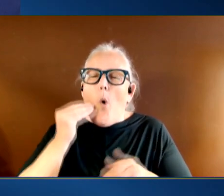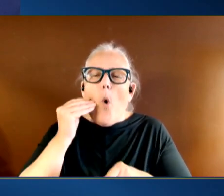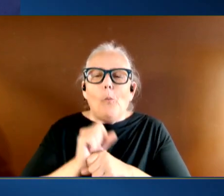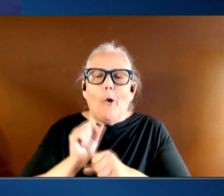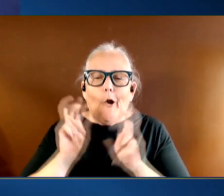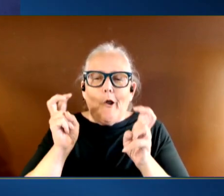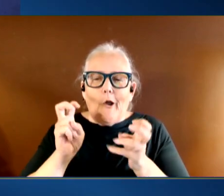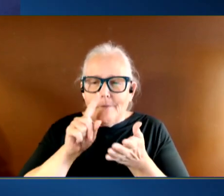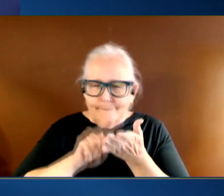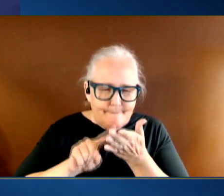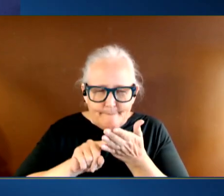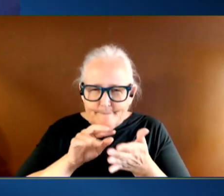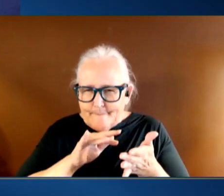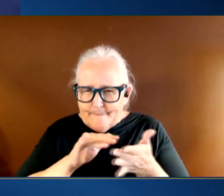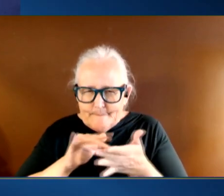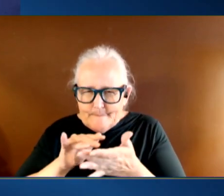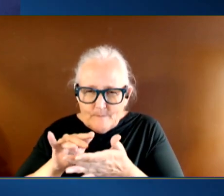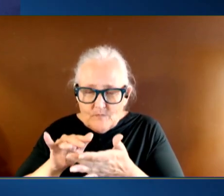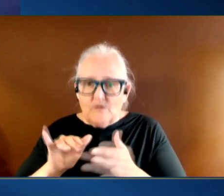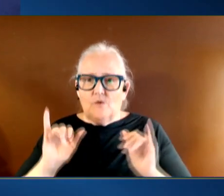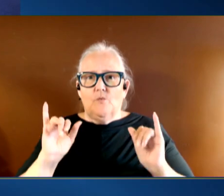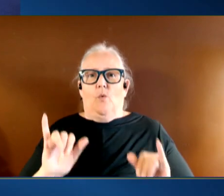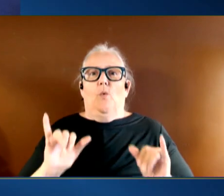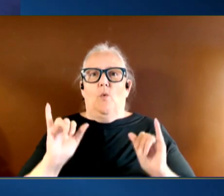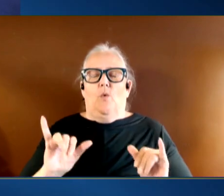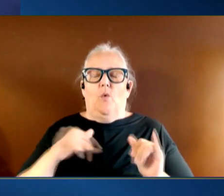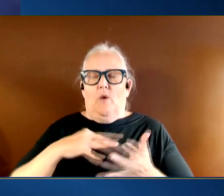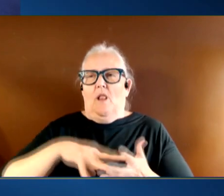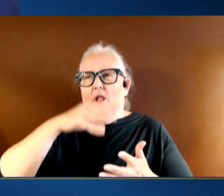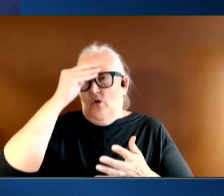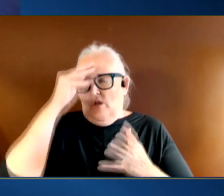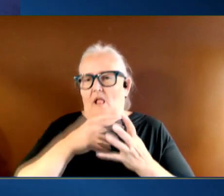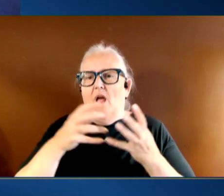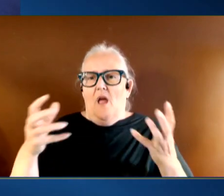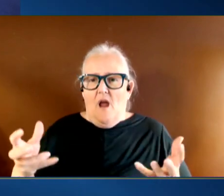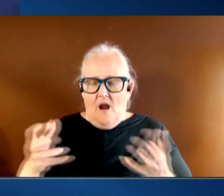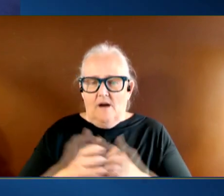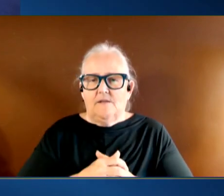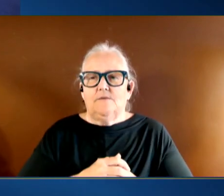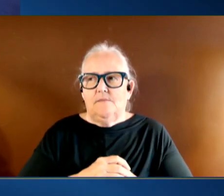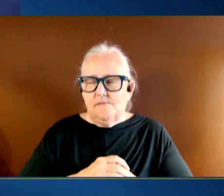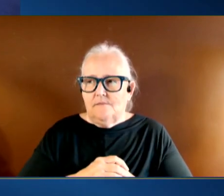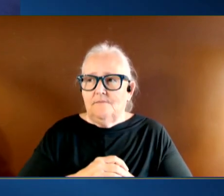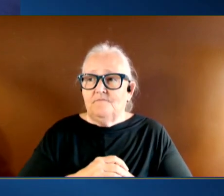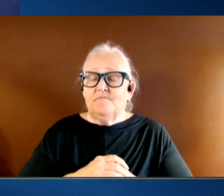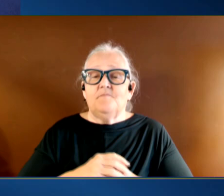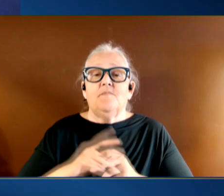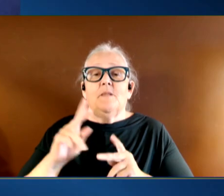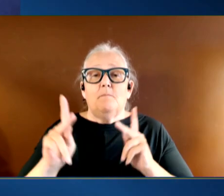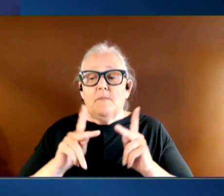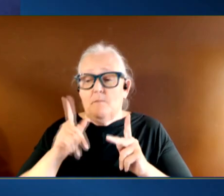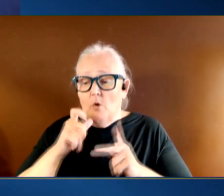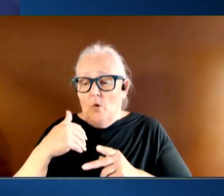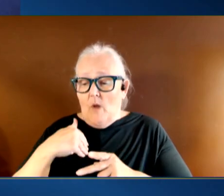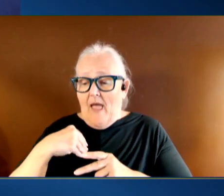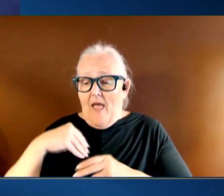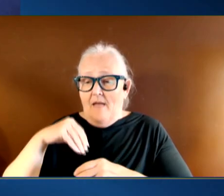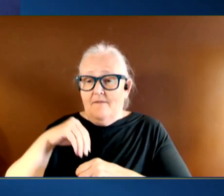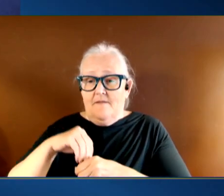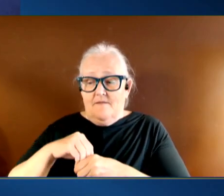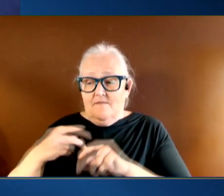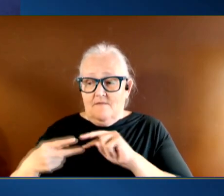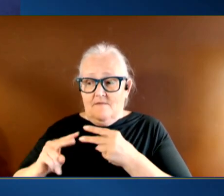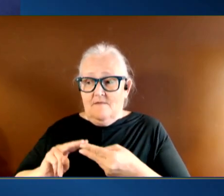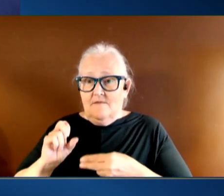And we learned so much. We learned that even people with sickle cell trait could have crises.